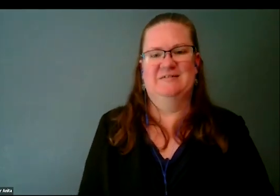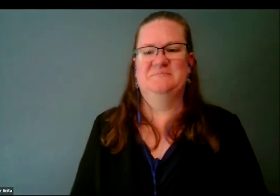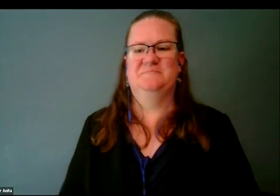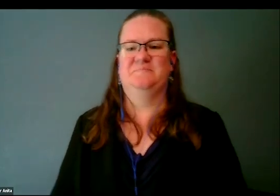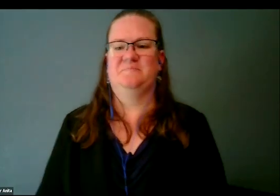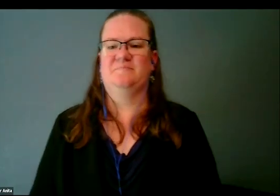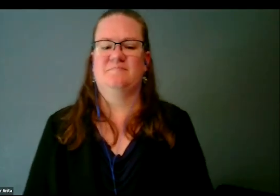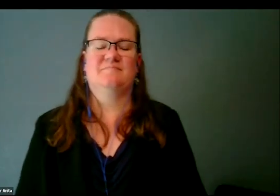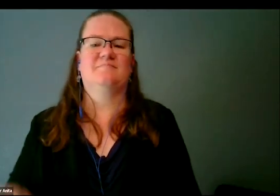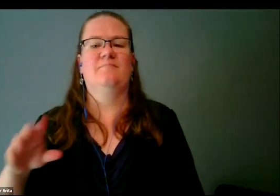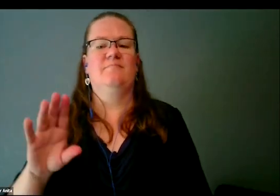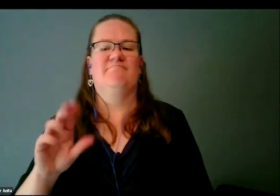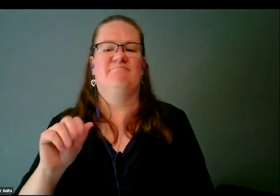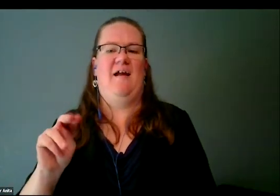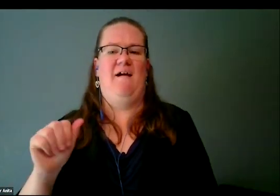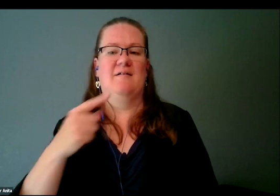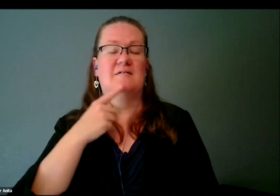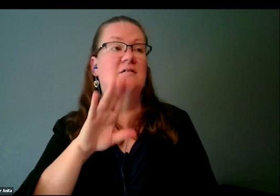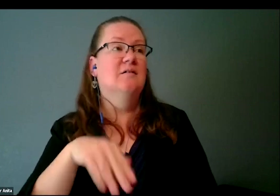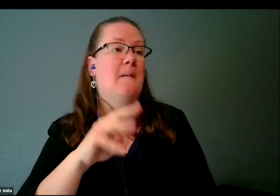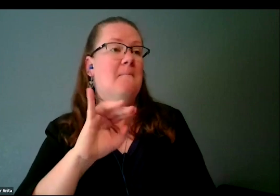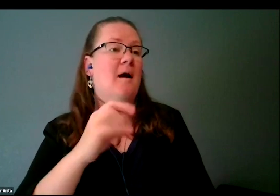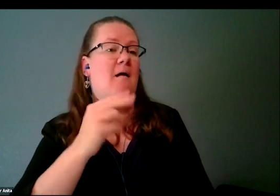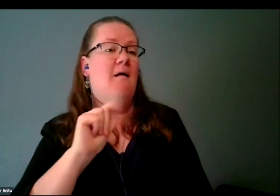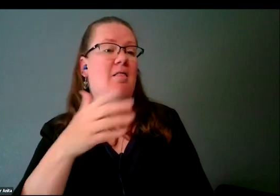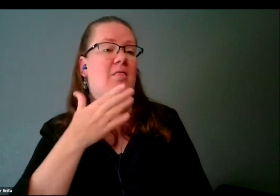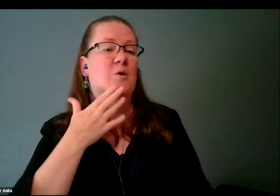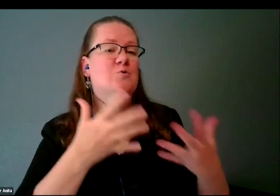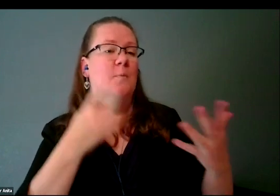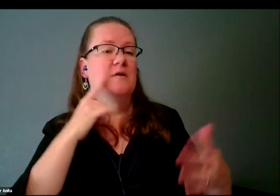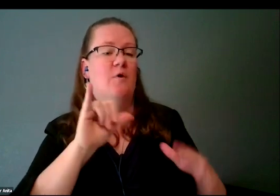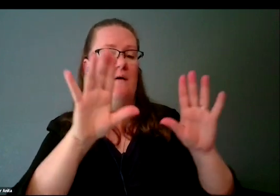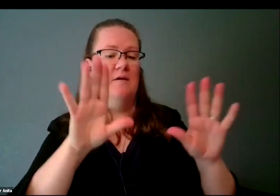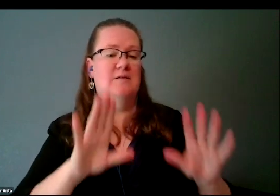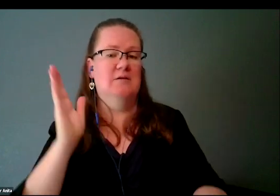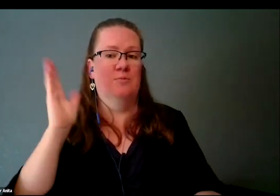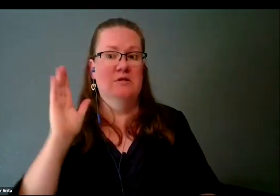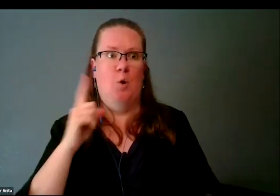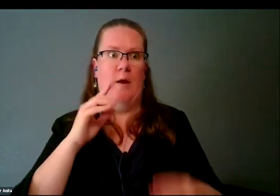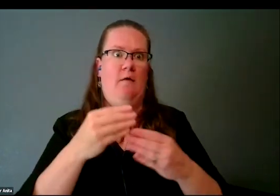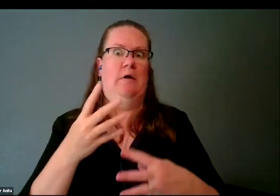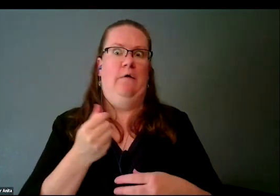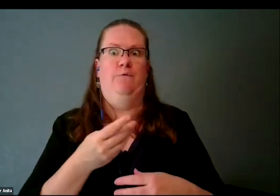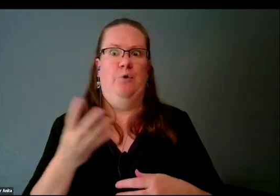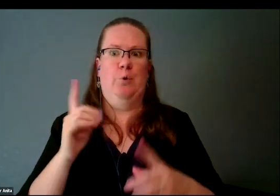Michael, thank you so much for that fantastic presentation. We do have quite a few questions for you, so we'll try to get through as many as we can